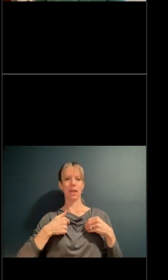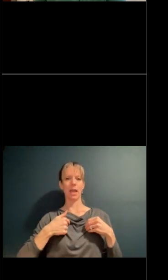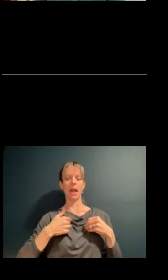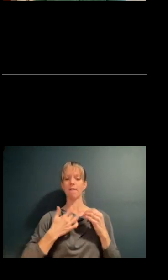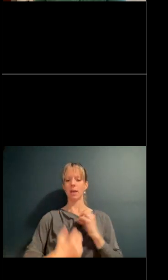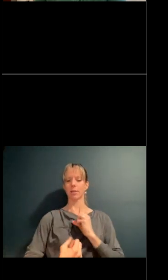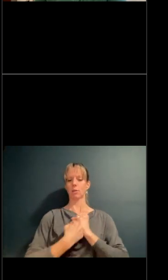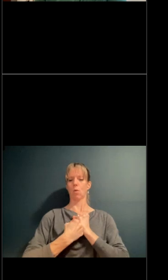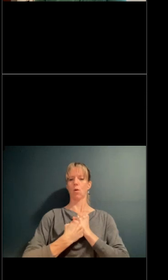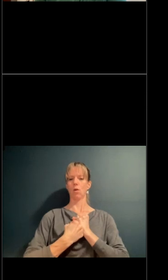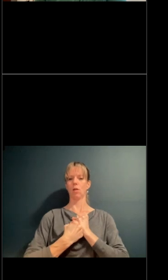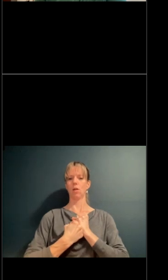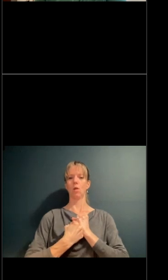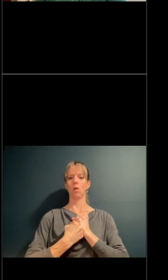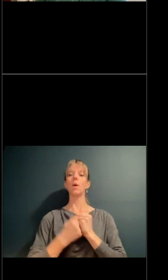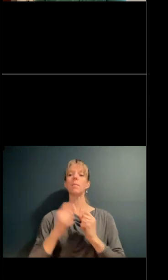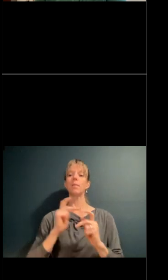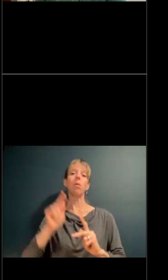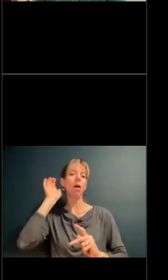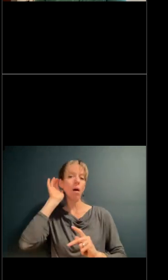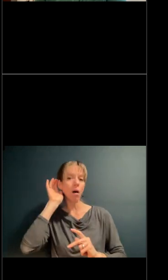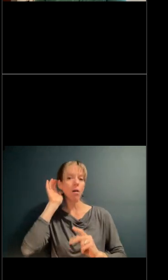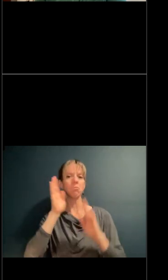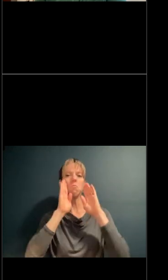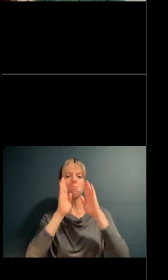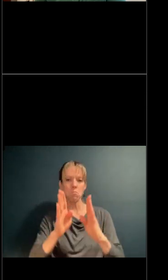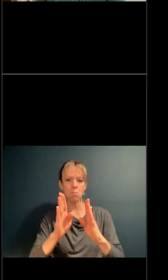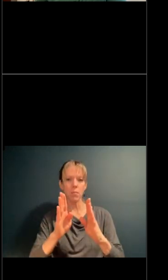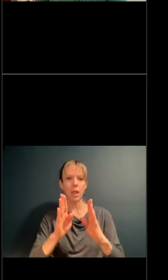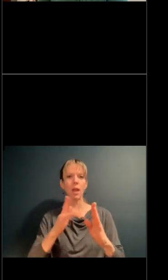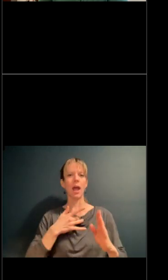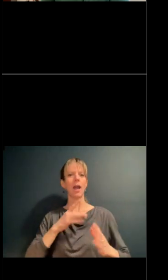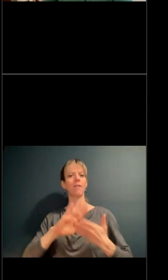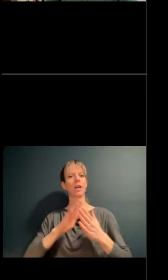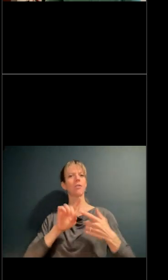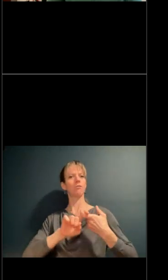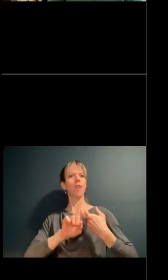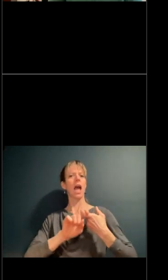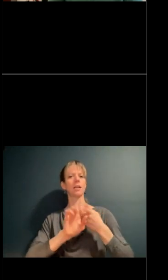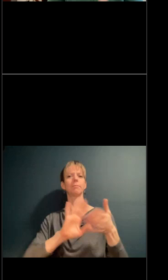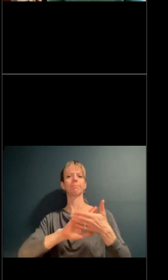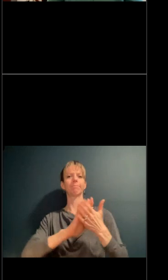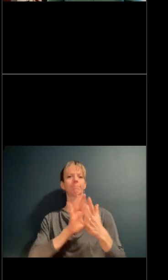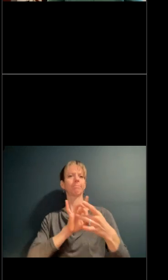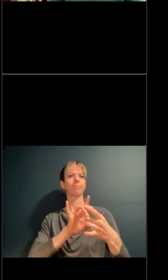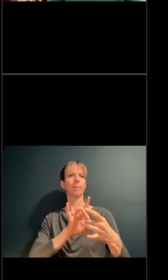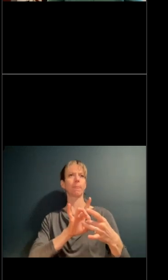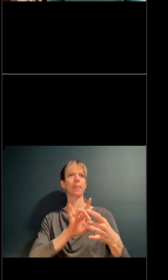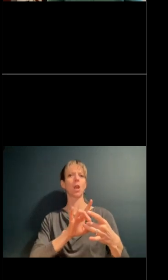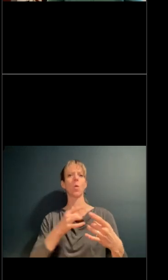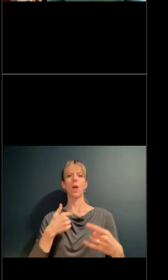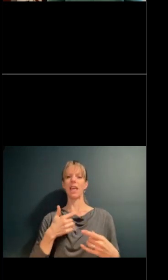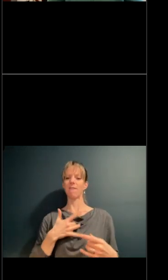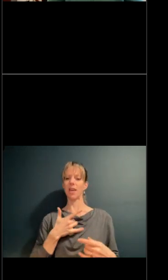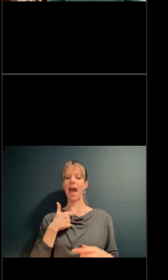When I am heard, and befriended, and when I am needed and when I am loved.”